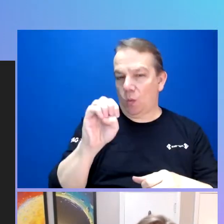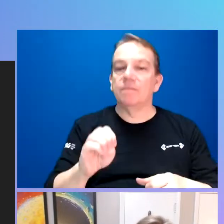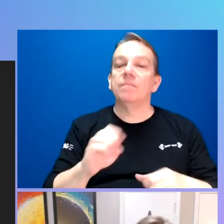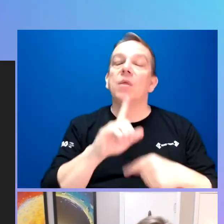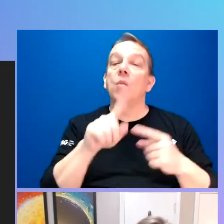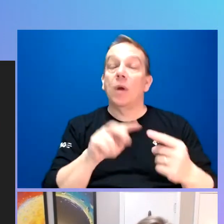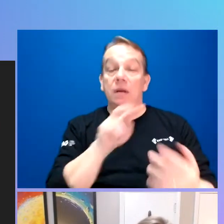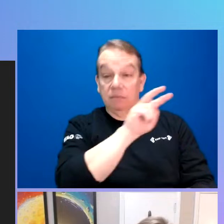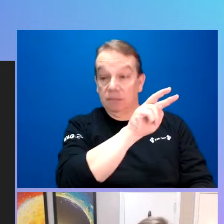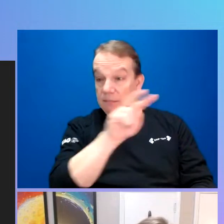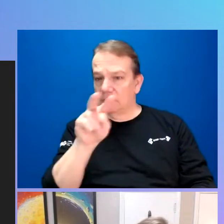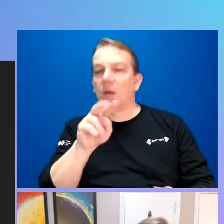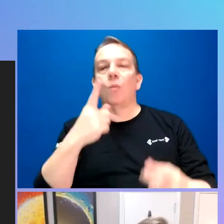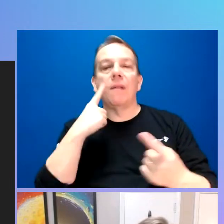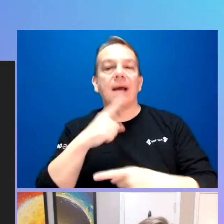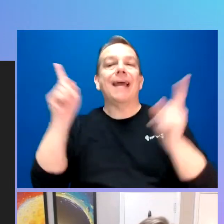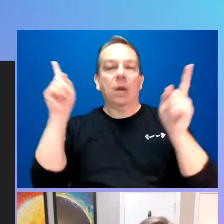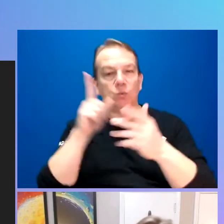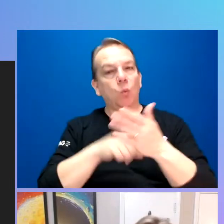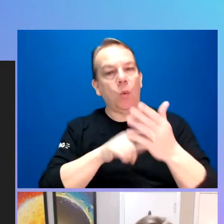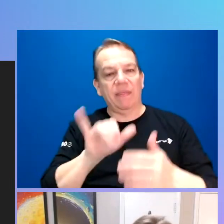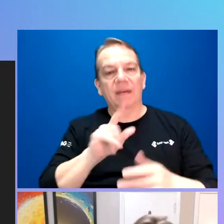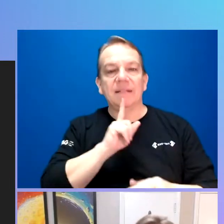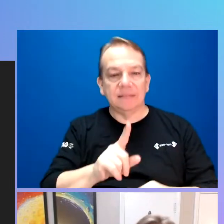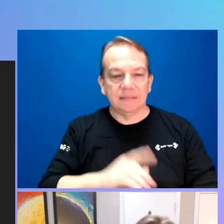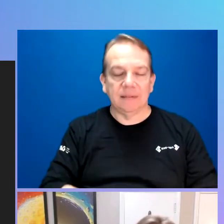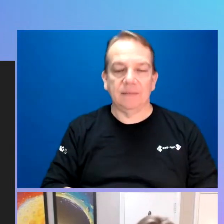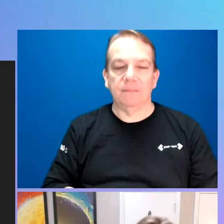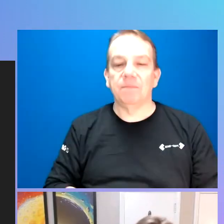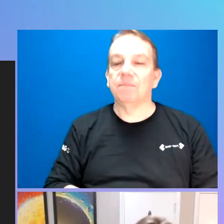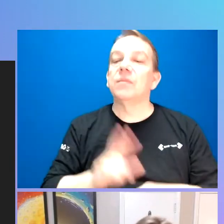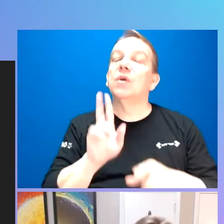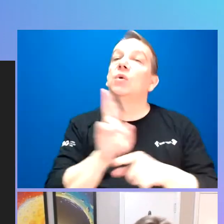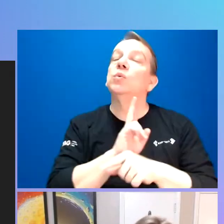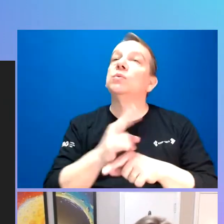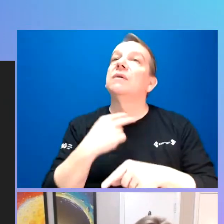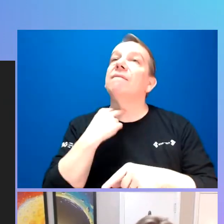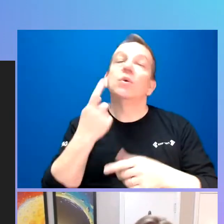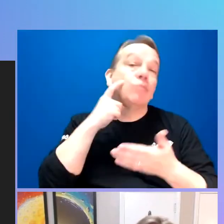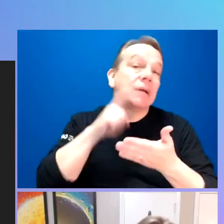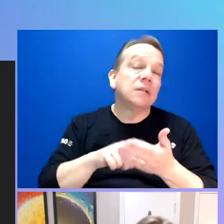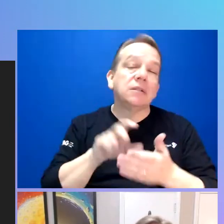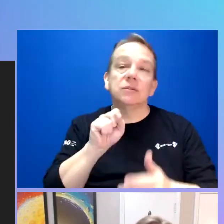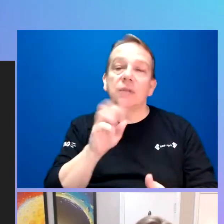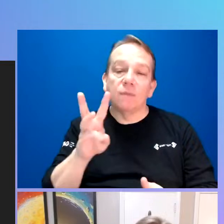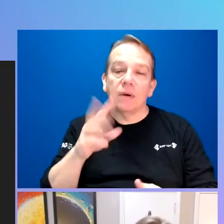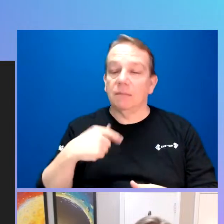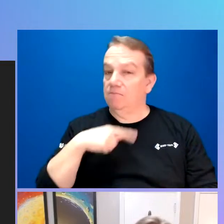element, and users of voice recognition software, which we